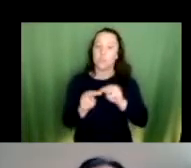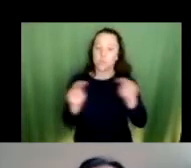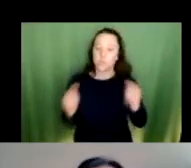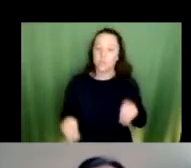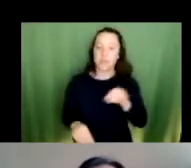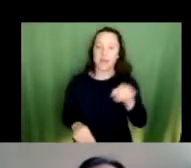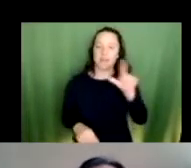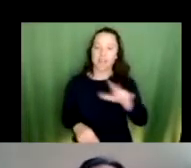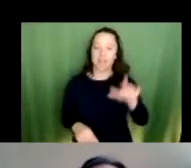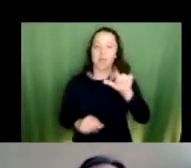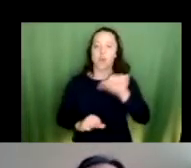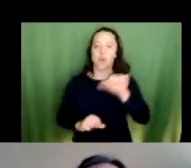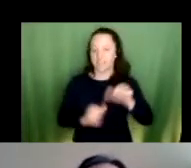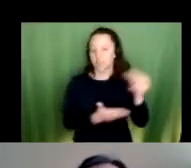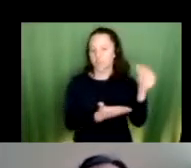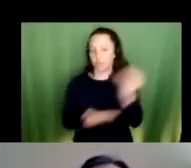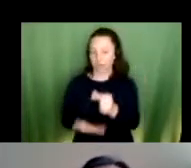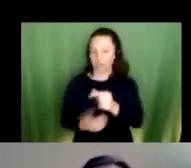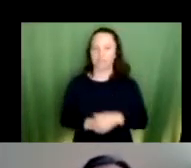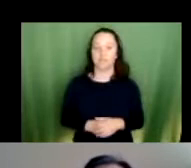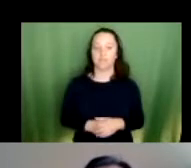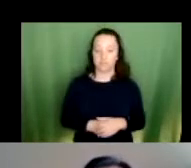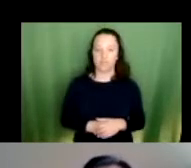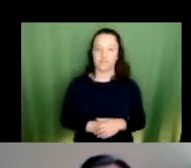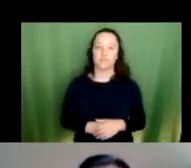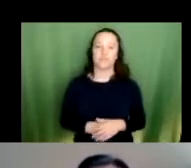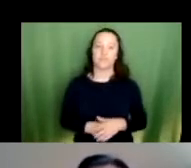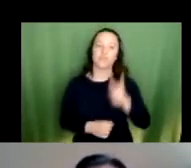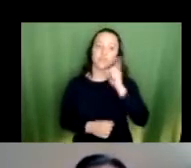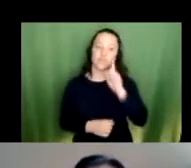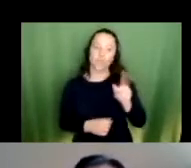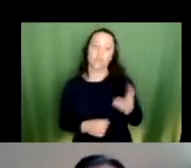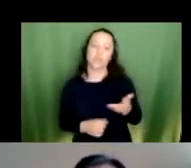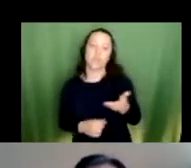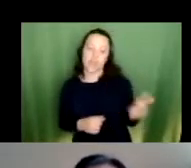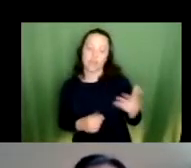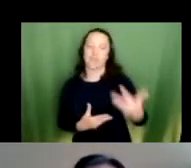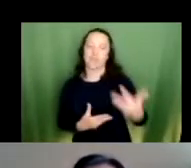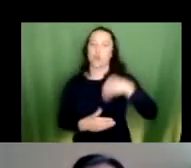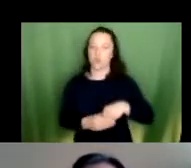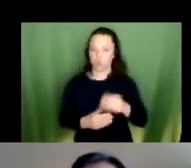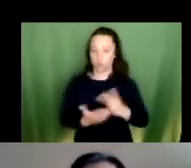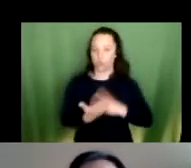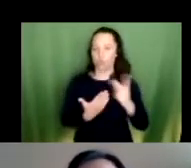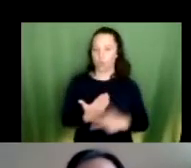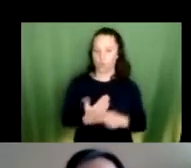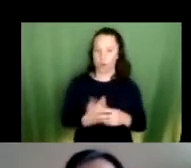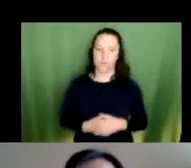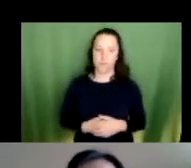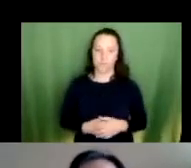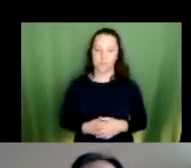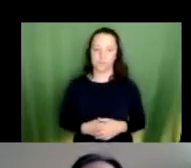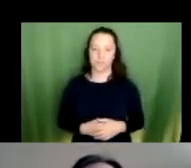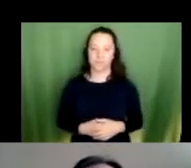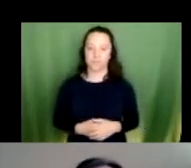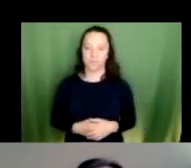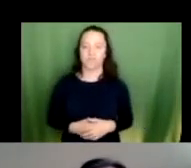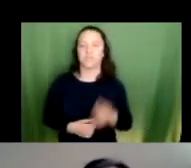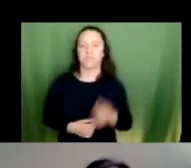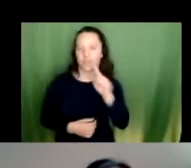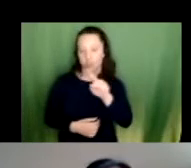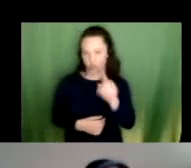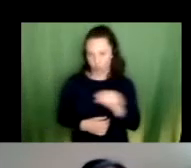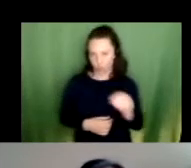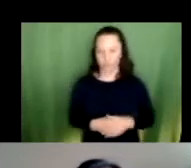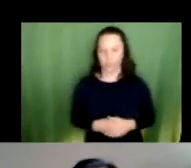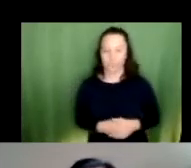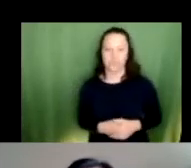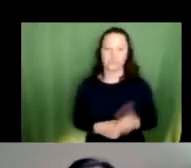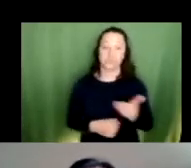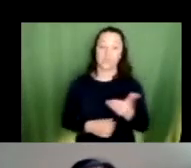grant to carry out the Guest Inclusion Program. The Guest Inclusion Program is focused on creating